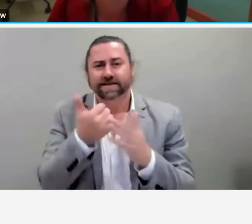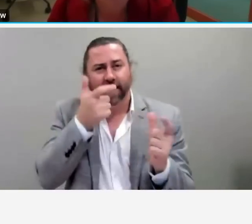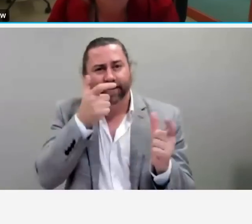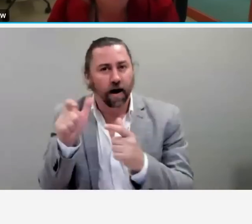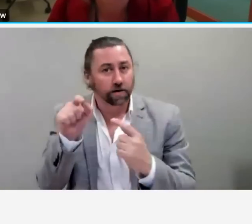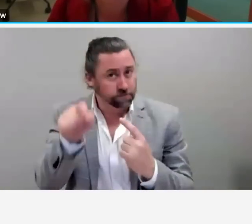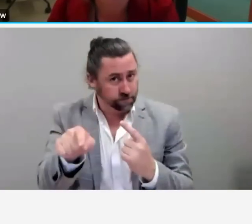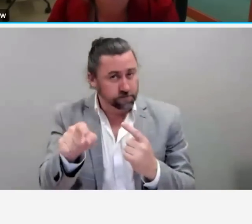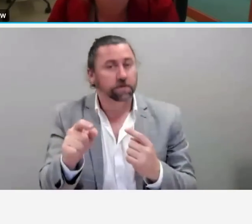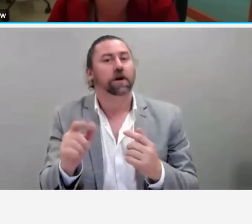high quality and safe care.